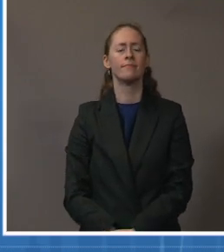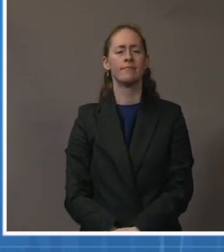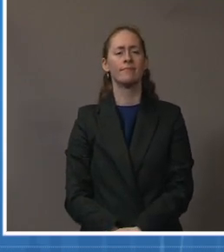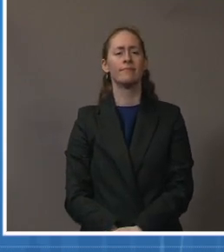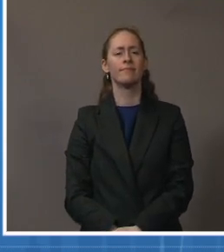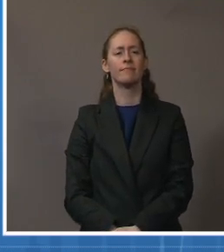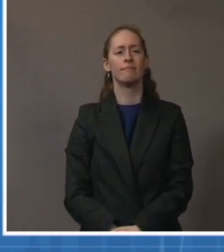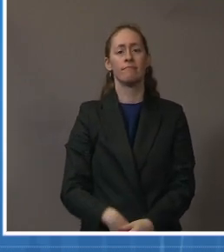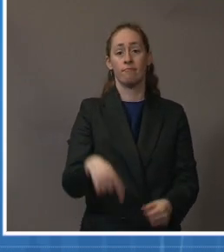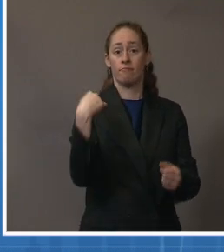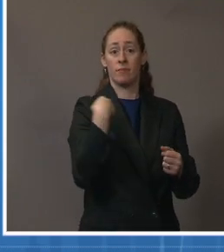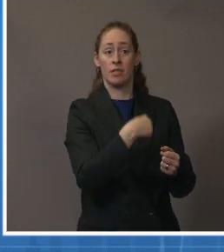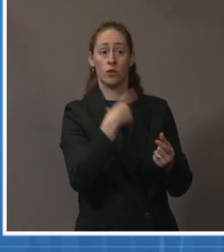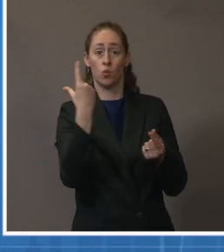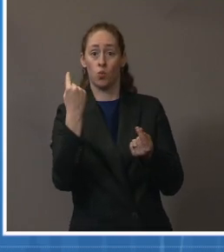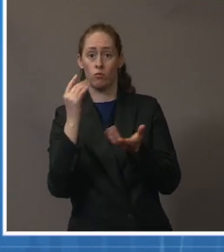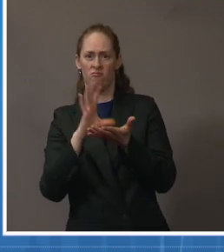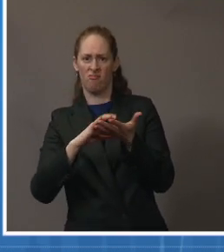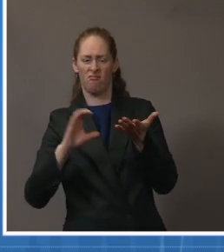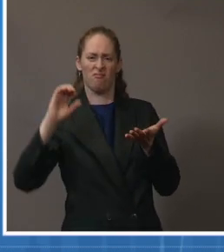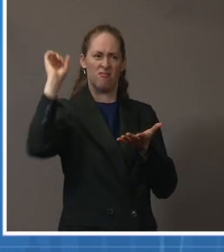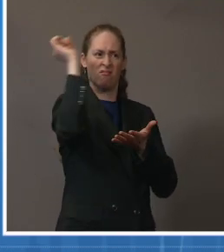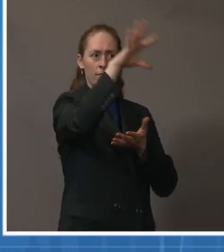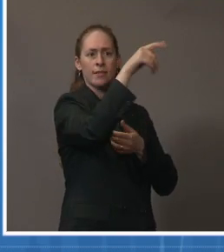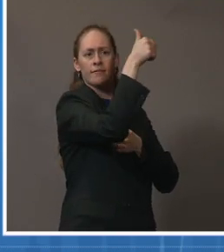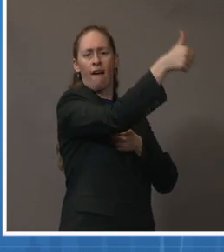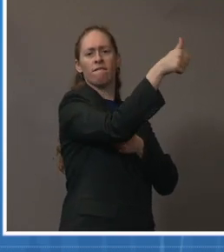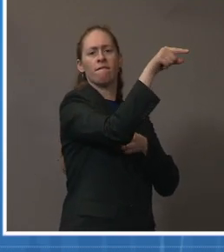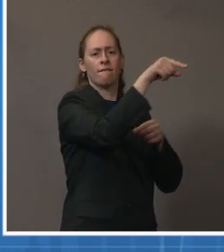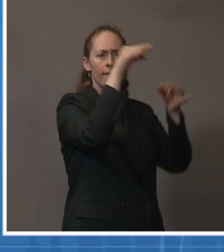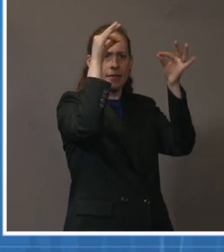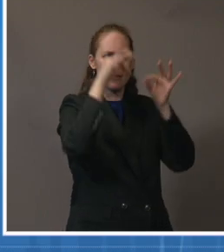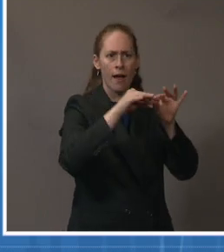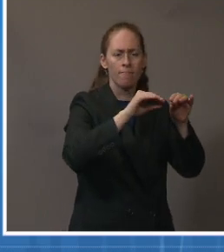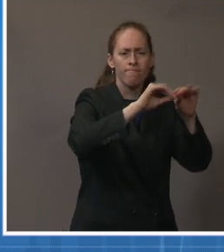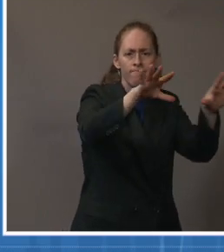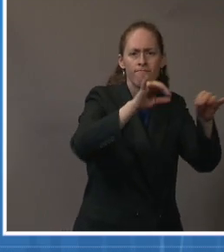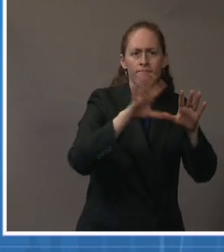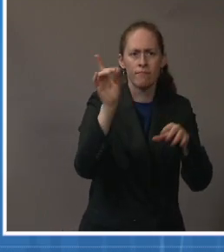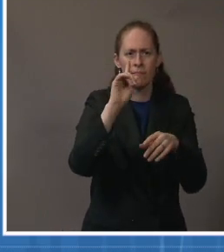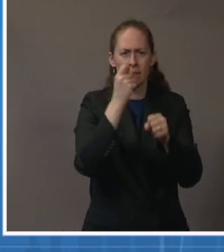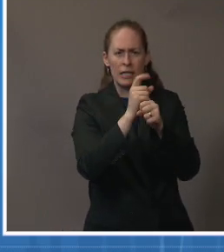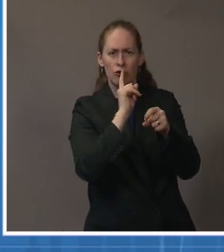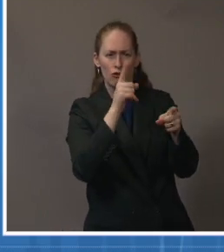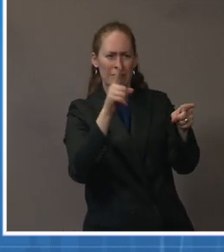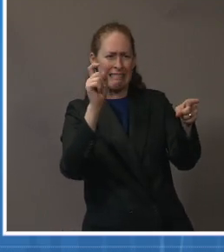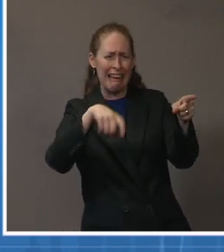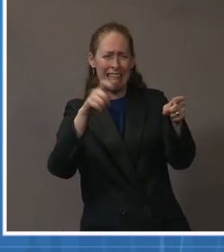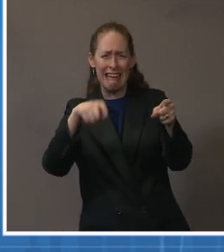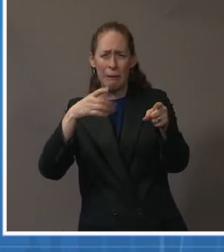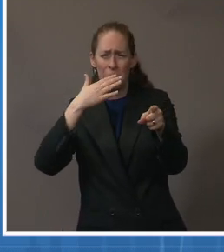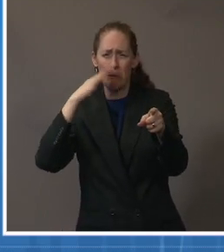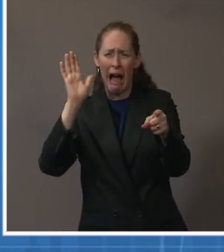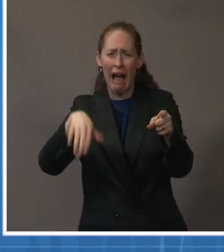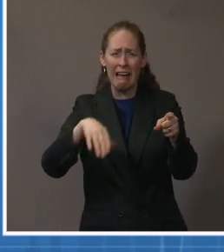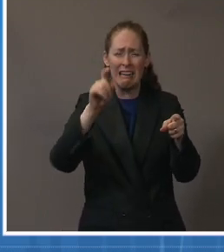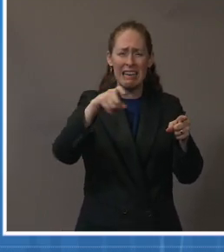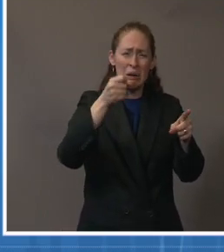in regions with low vaccination rates and to those most at risk, including healthcare workers who haven't yet gotten their shots.